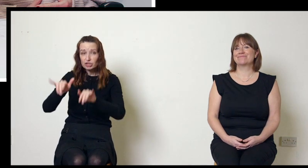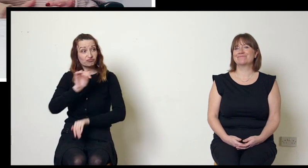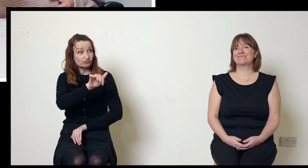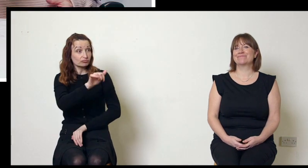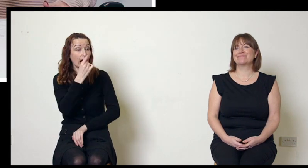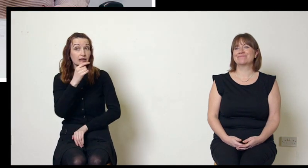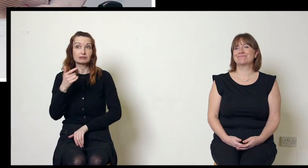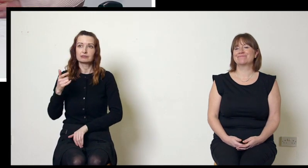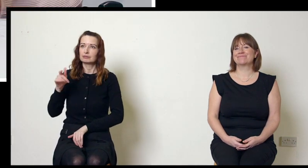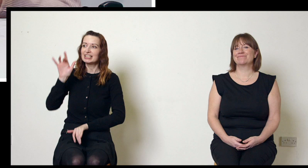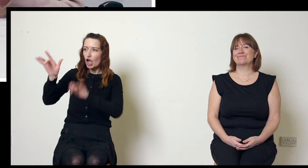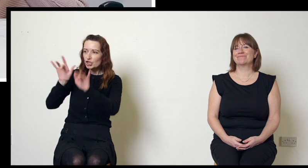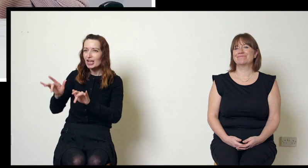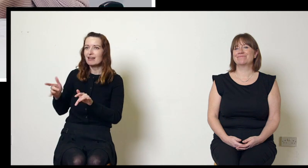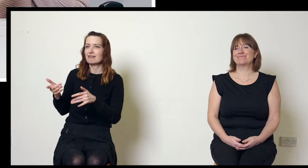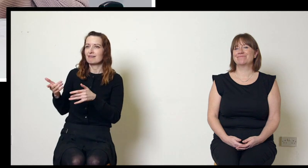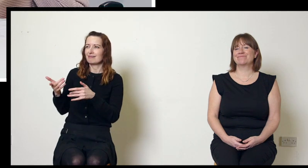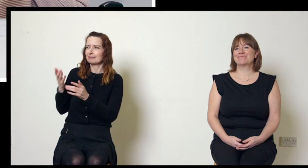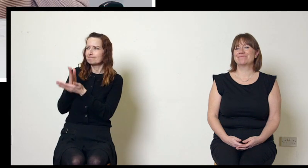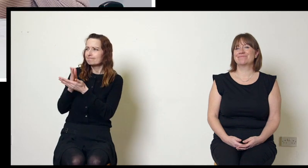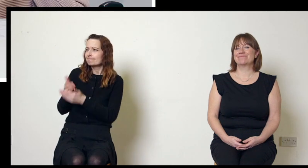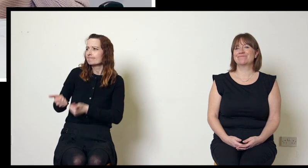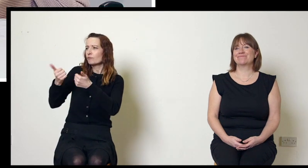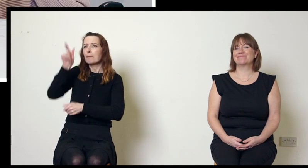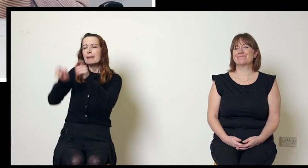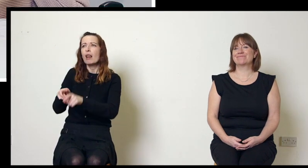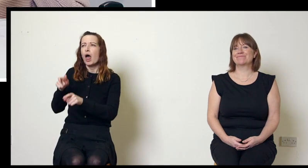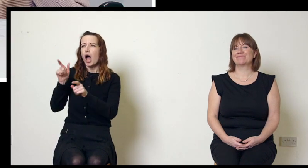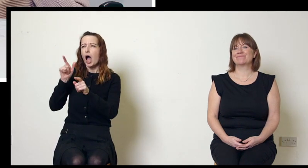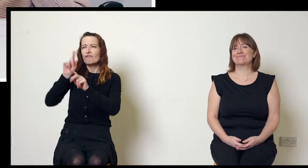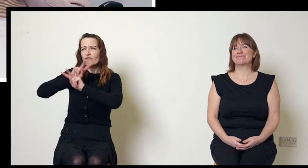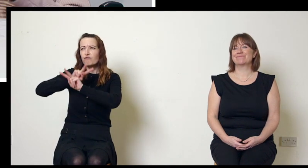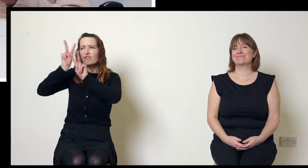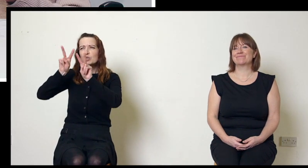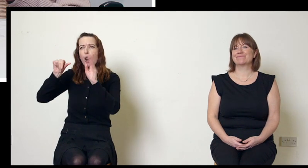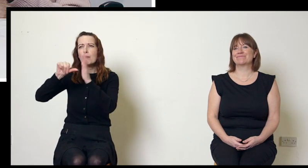And the touching is especially good for people with visual impairment or who are blind. Yeah.